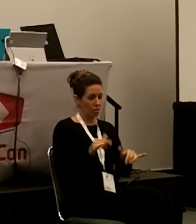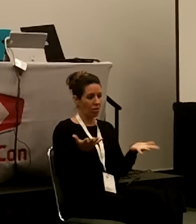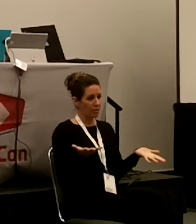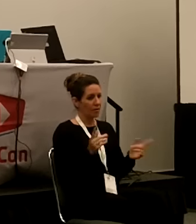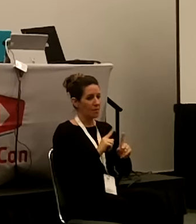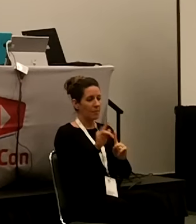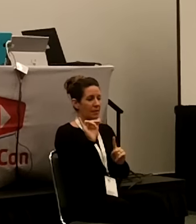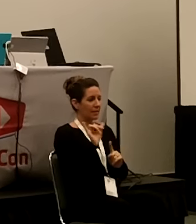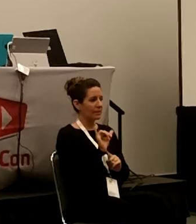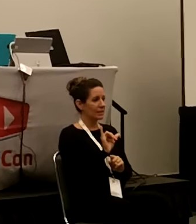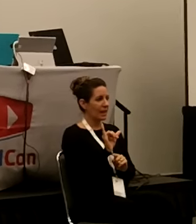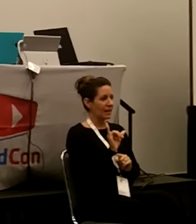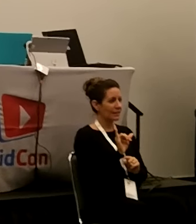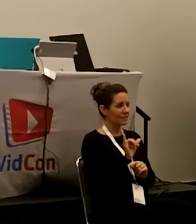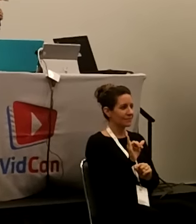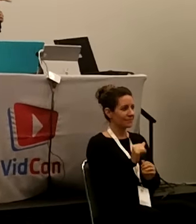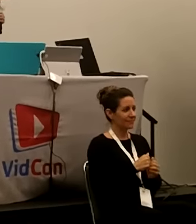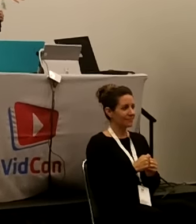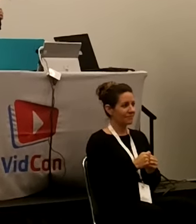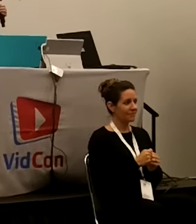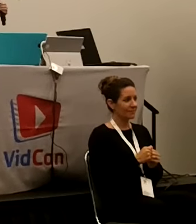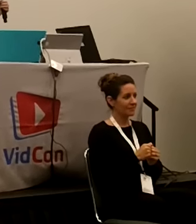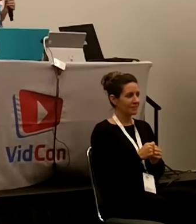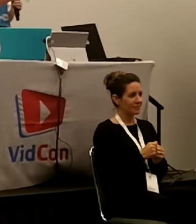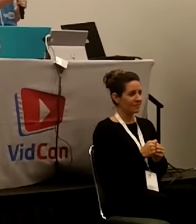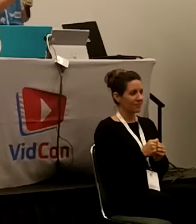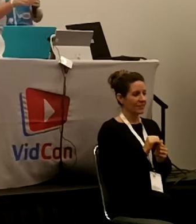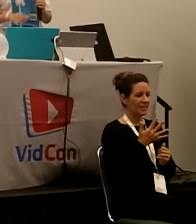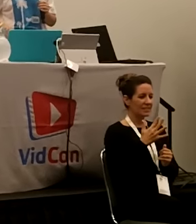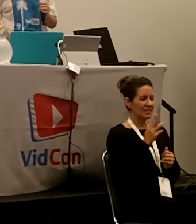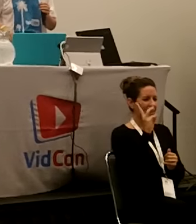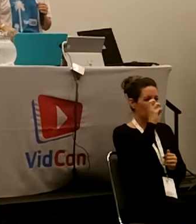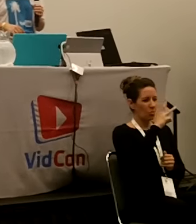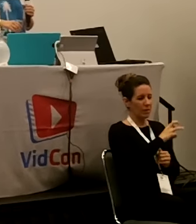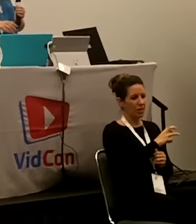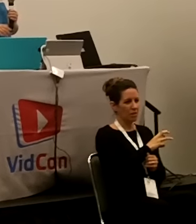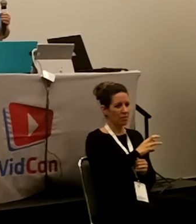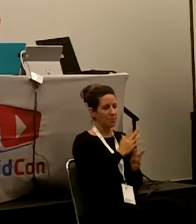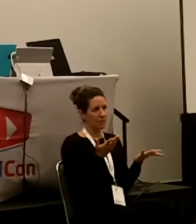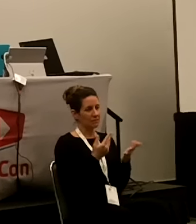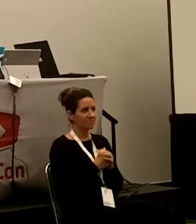but that's like a, it's a weird little thing that they don't really...